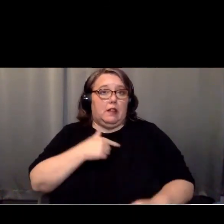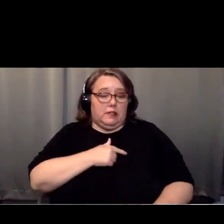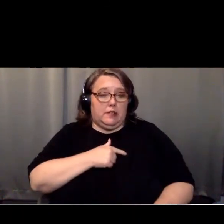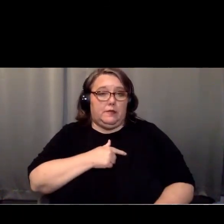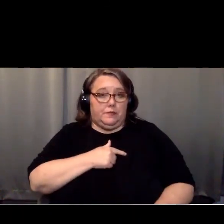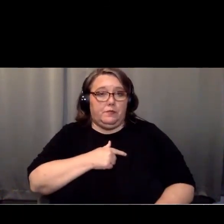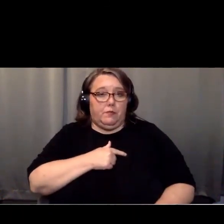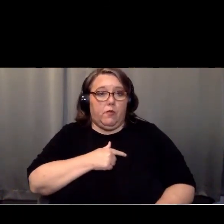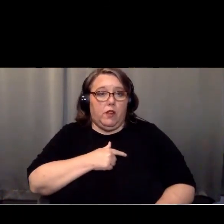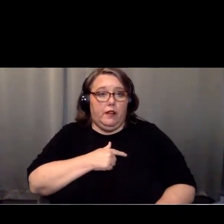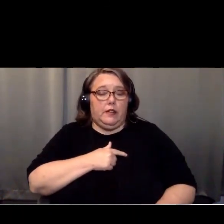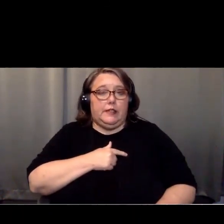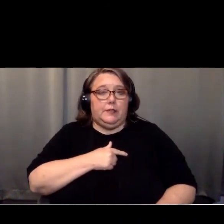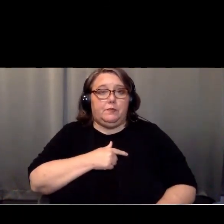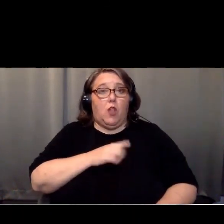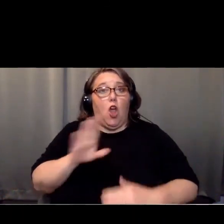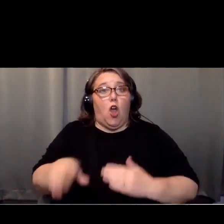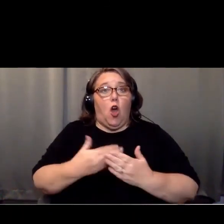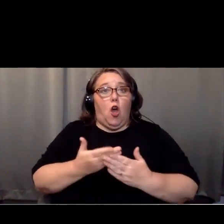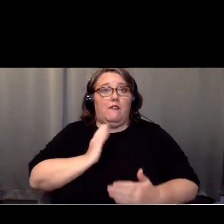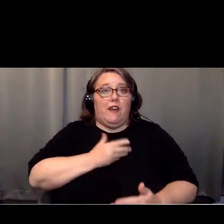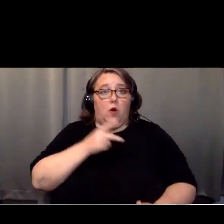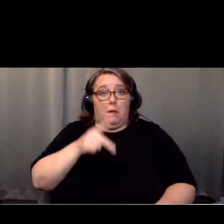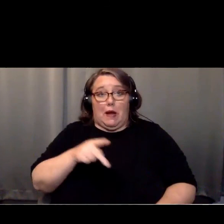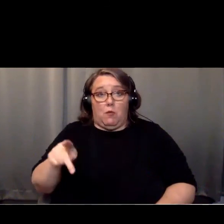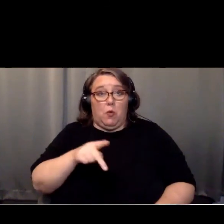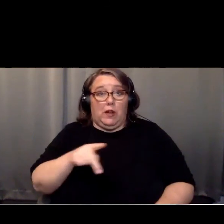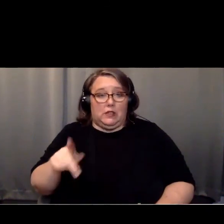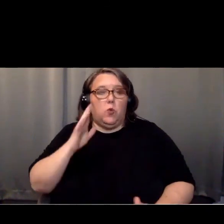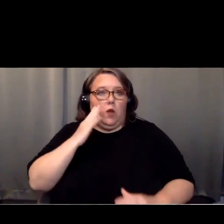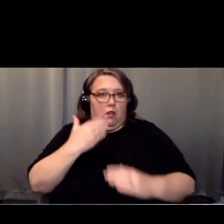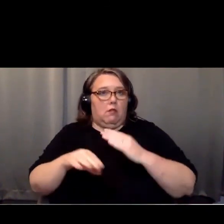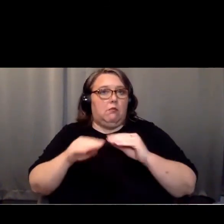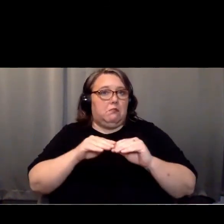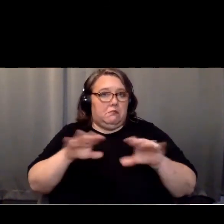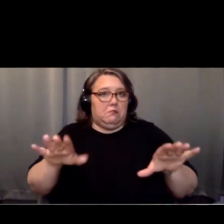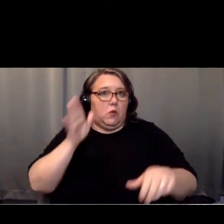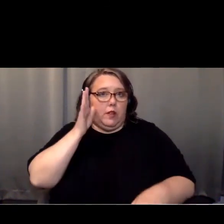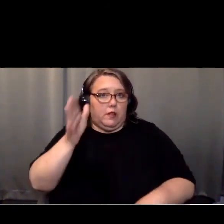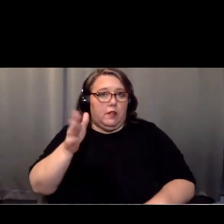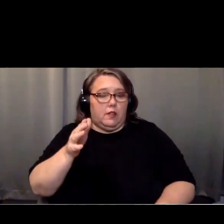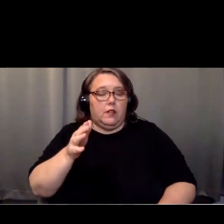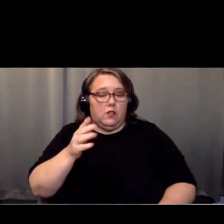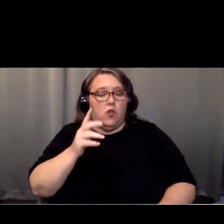we will be sharing all of our presentations by email. So, be on the lookout for that.